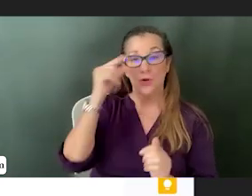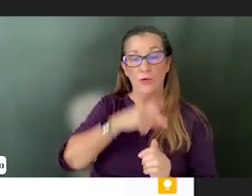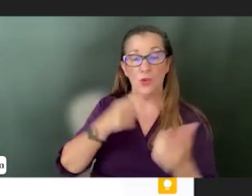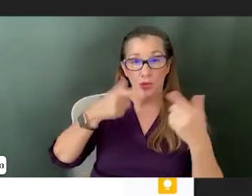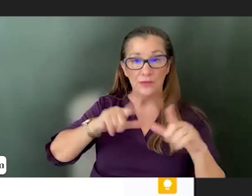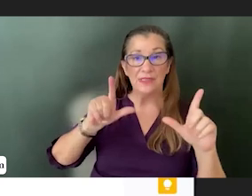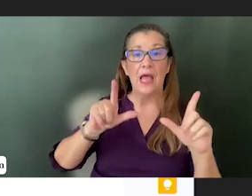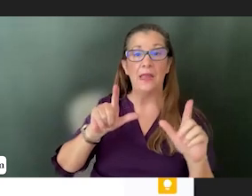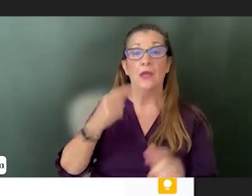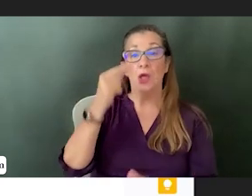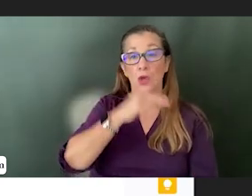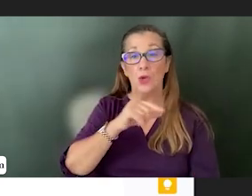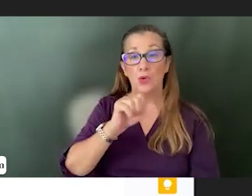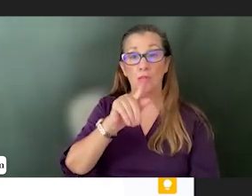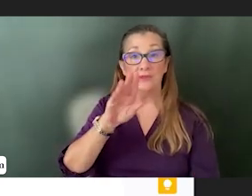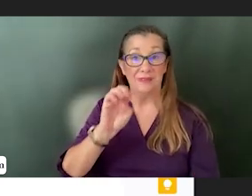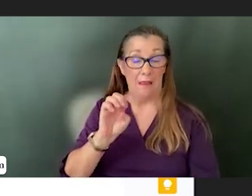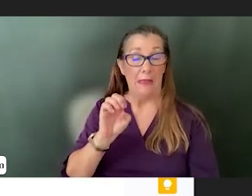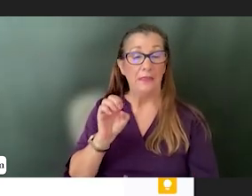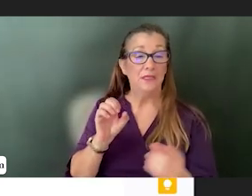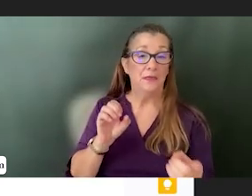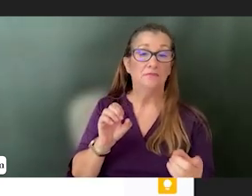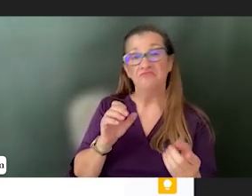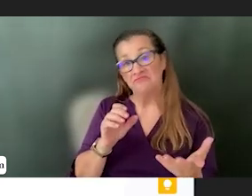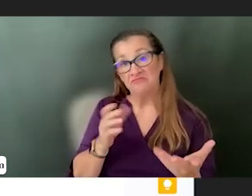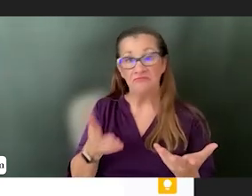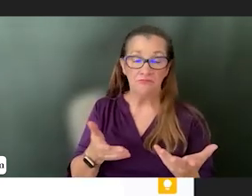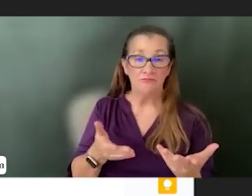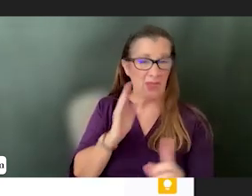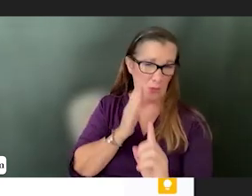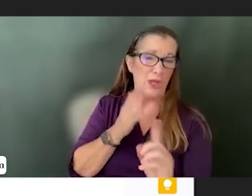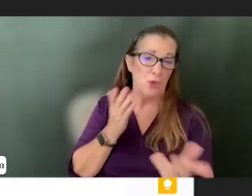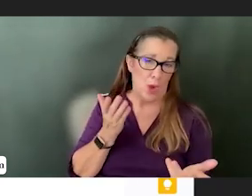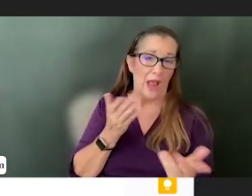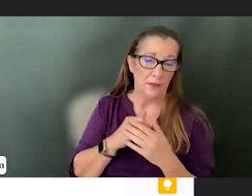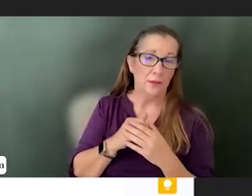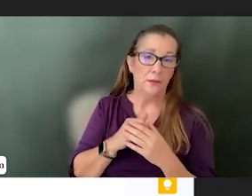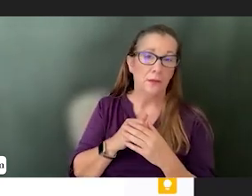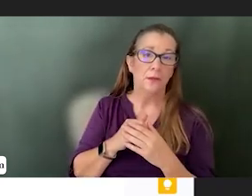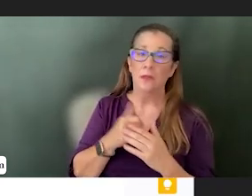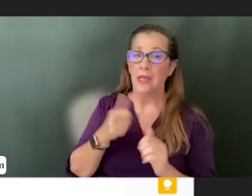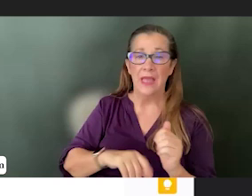And in Google Slides things are, um, pretty, pretty direct. Um, from anywhere in a Google slide.